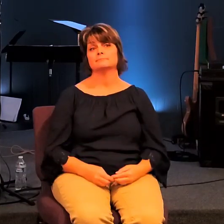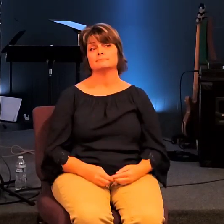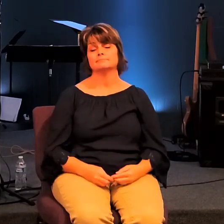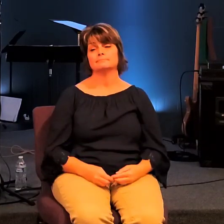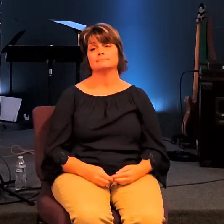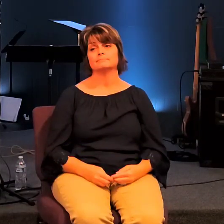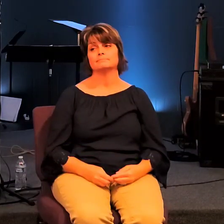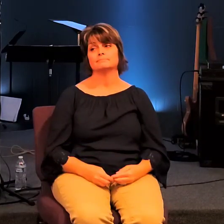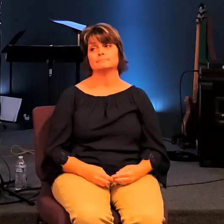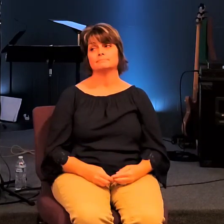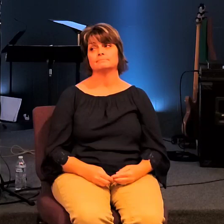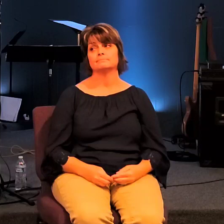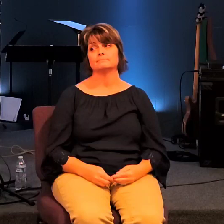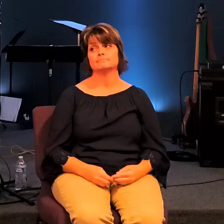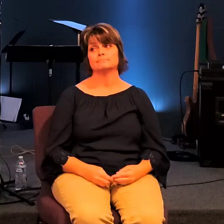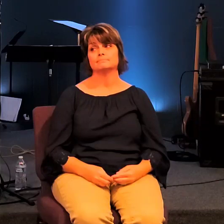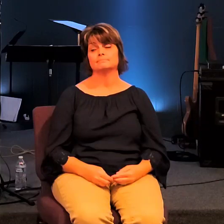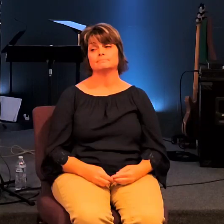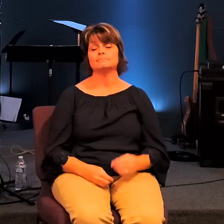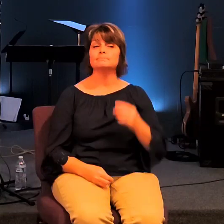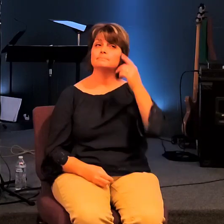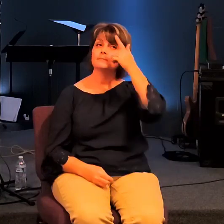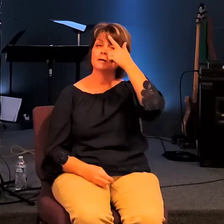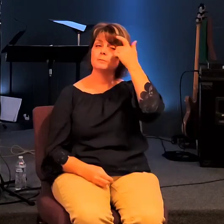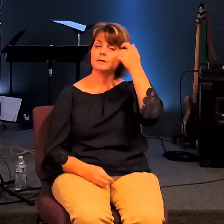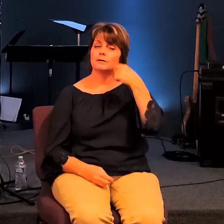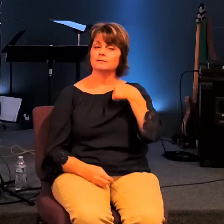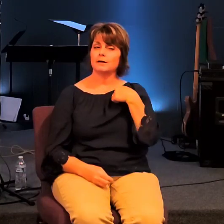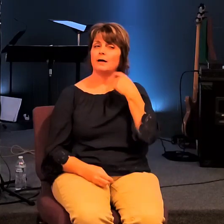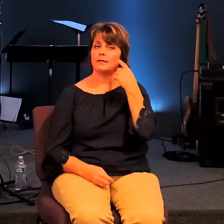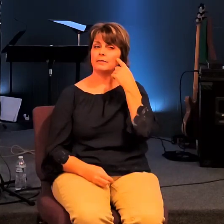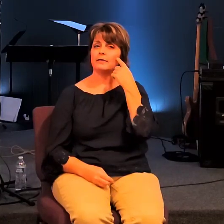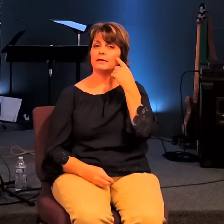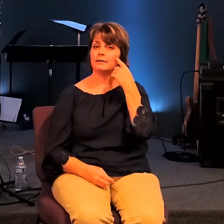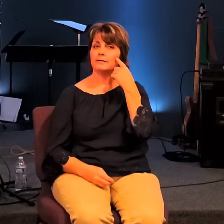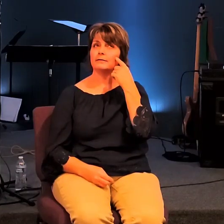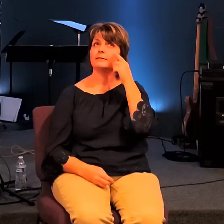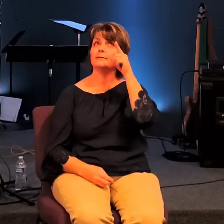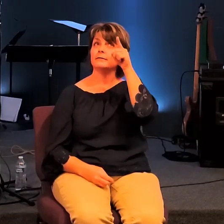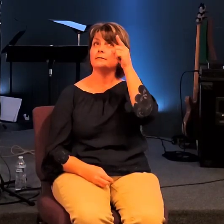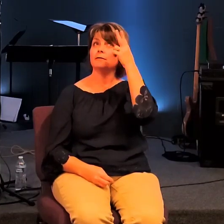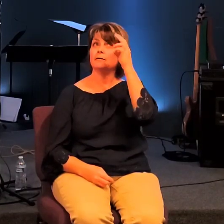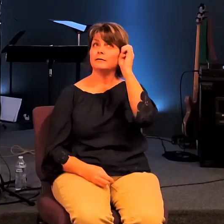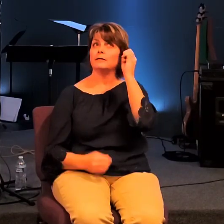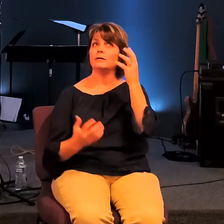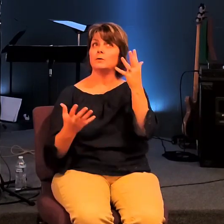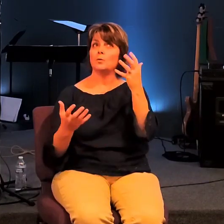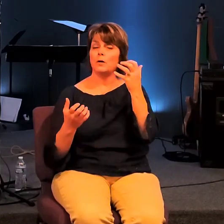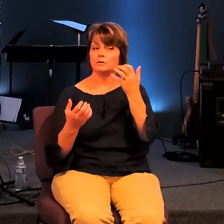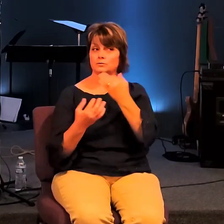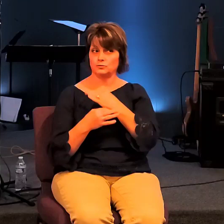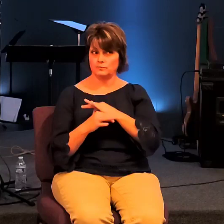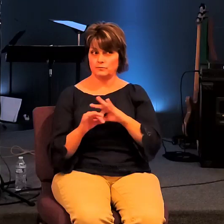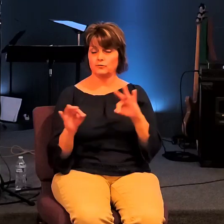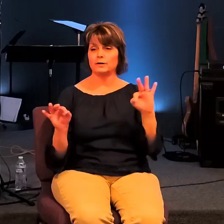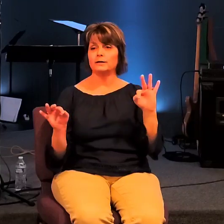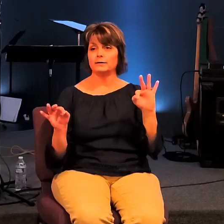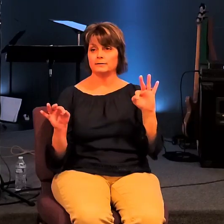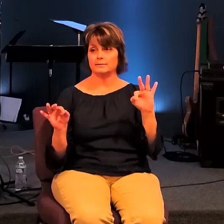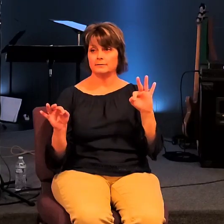because I think he wants he wants to free some folks from the fear that you're experiencing